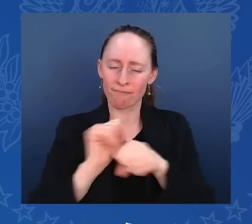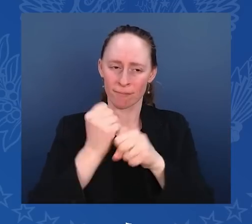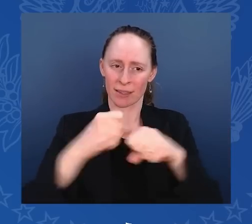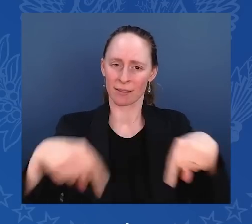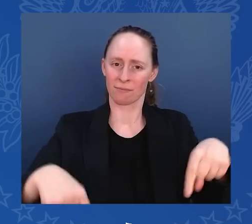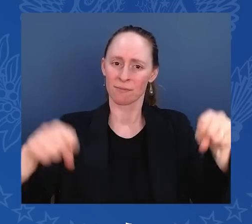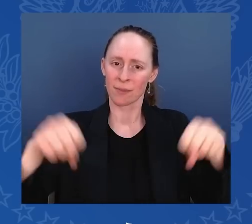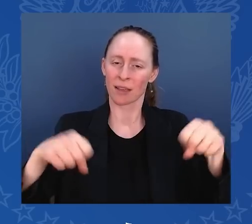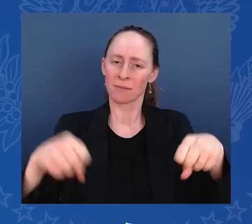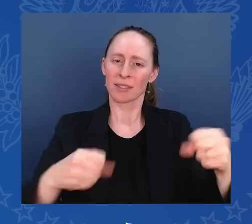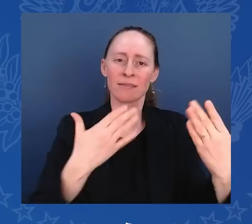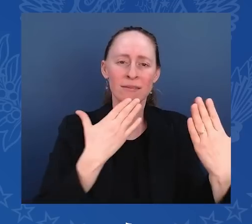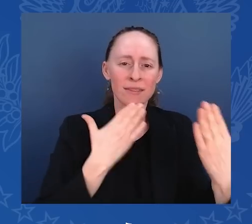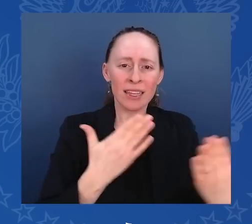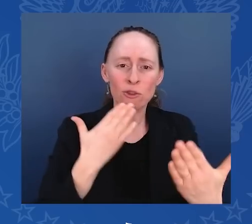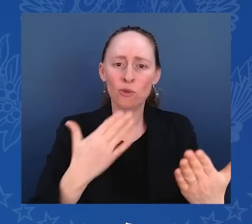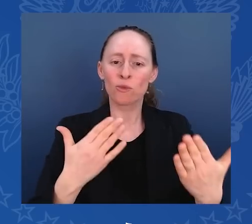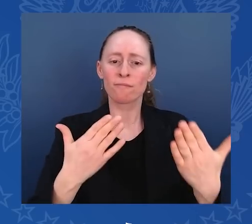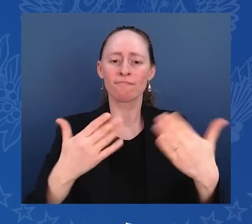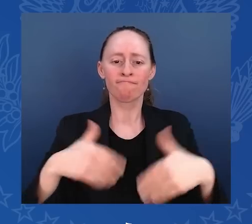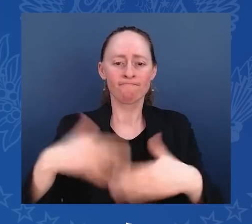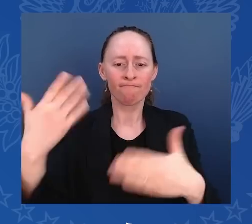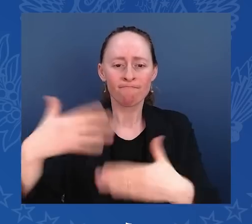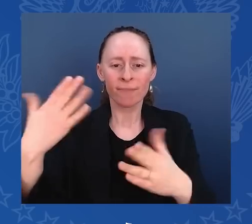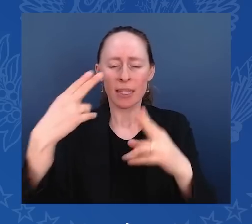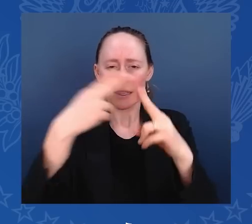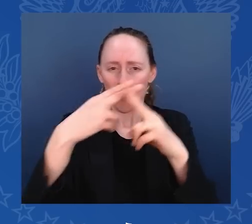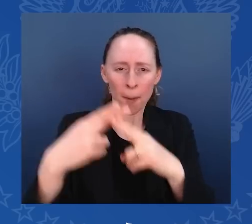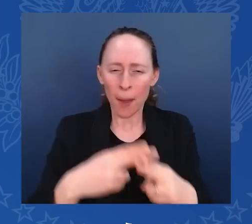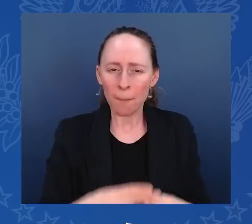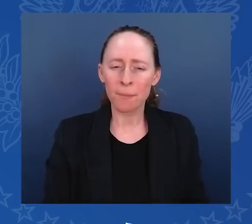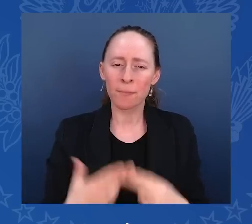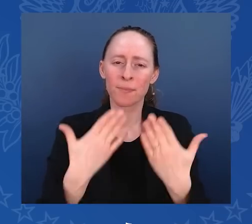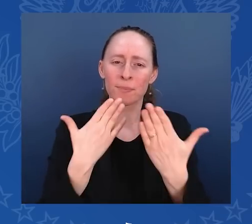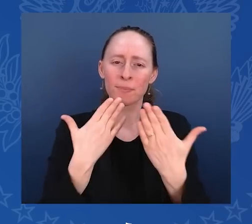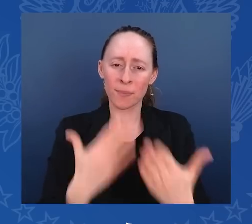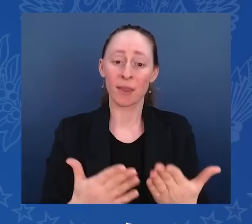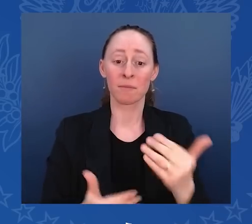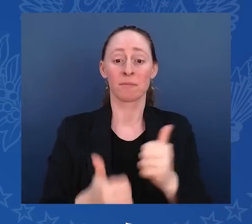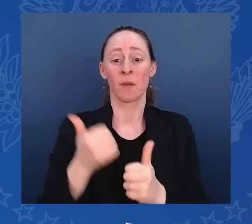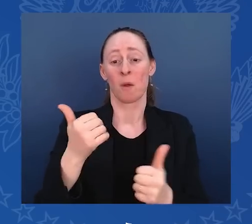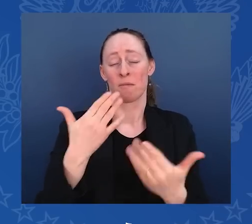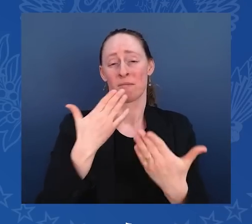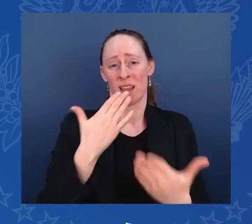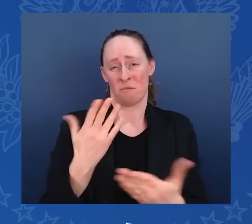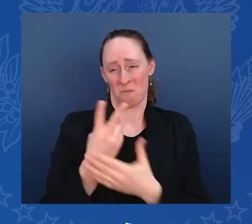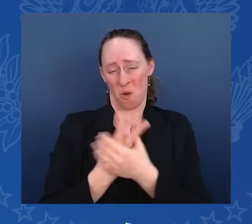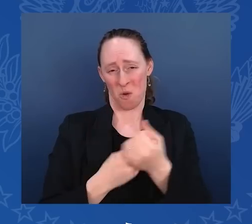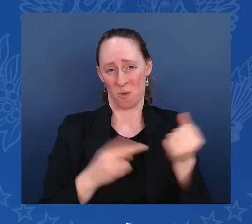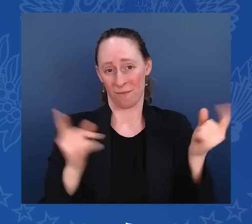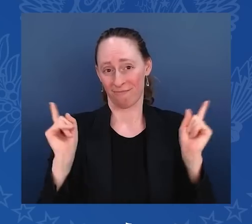But most importantly, these two guys. The idea that if -- in the beginning, when we had that first conversation, Chuck said,